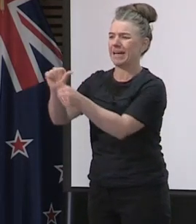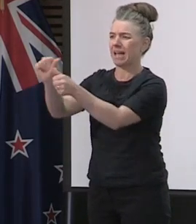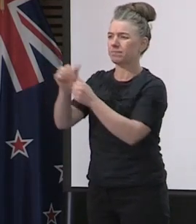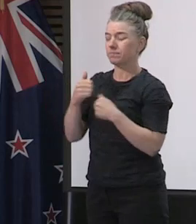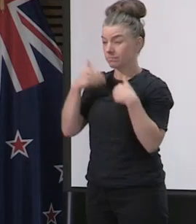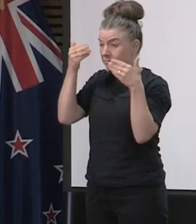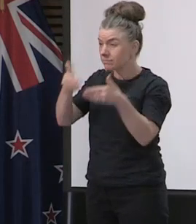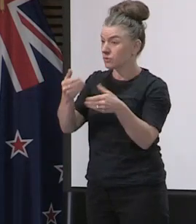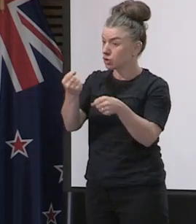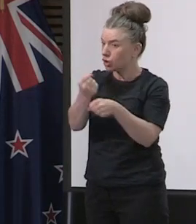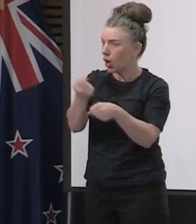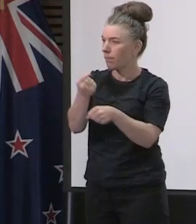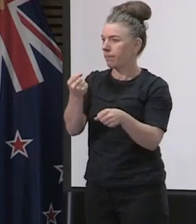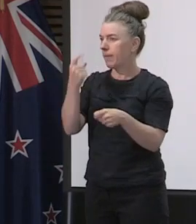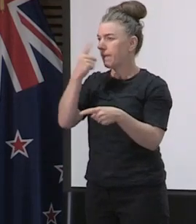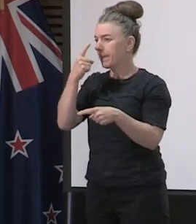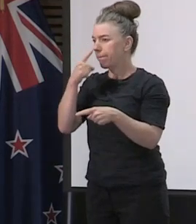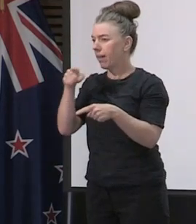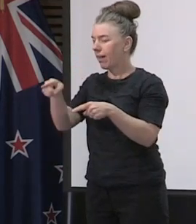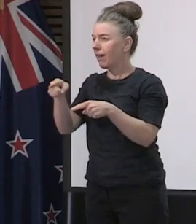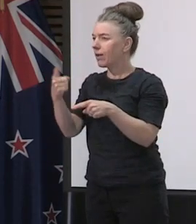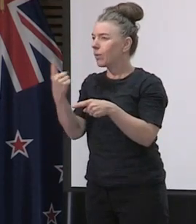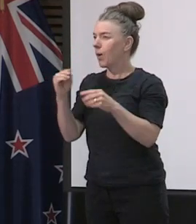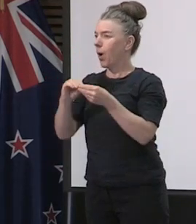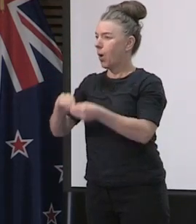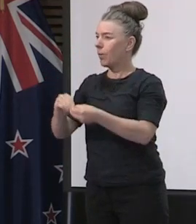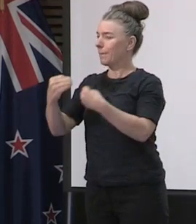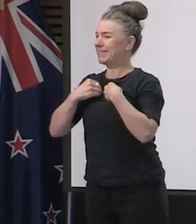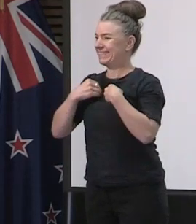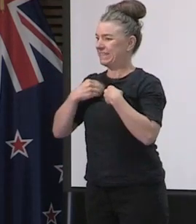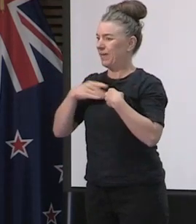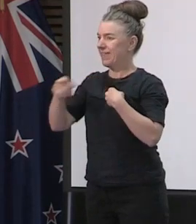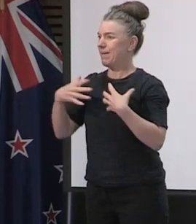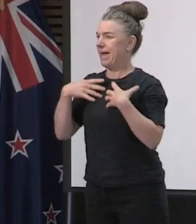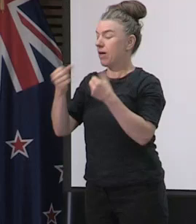recovery. Our focus now is the